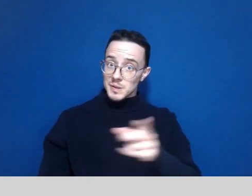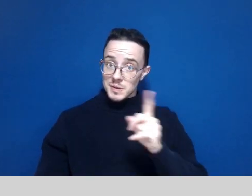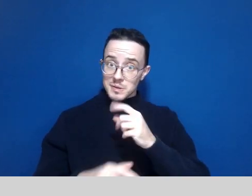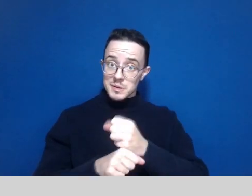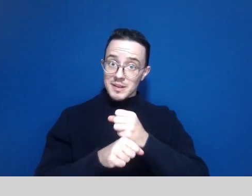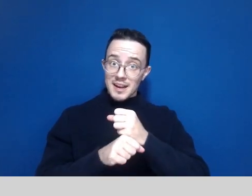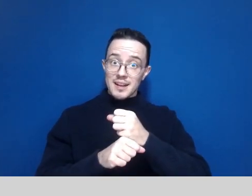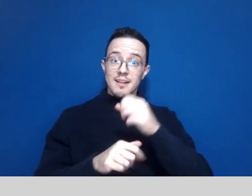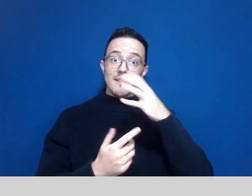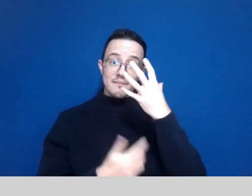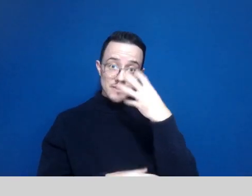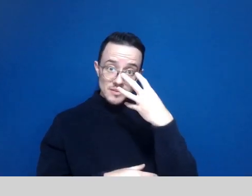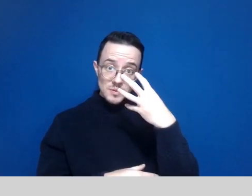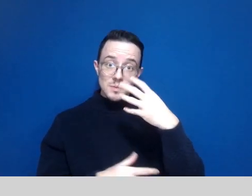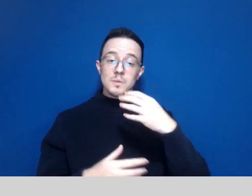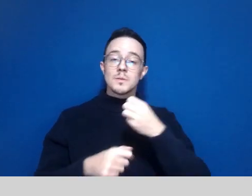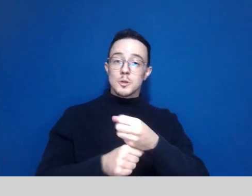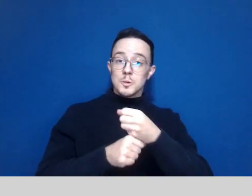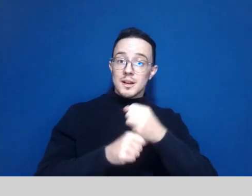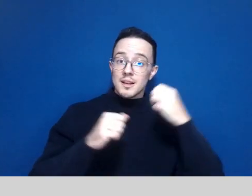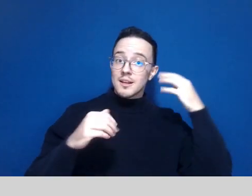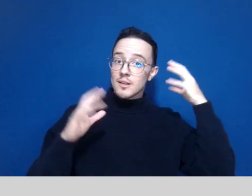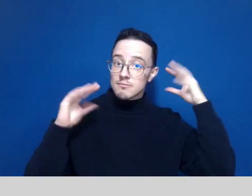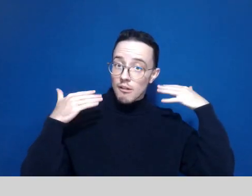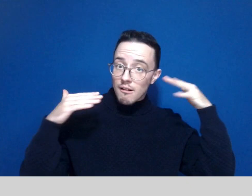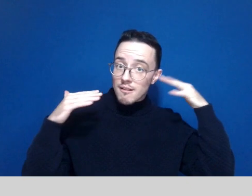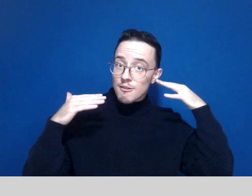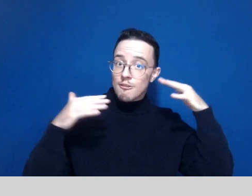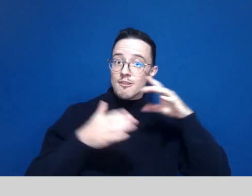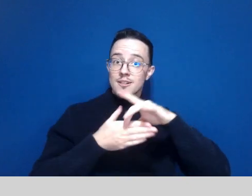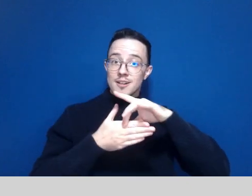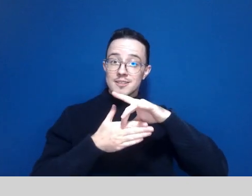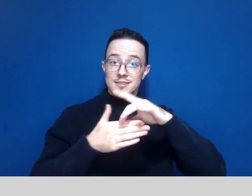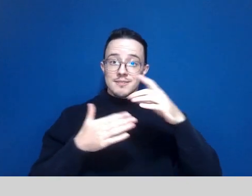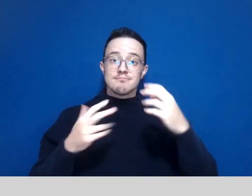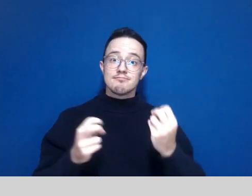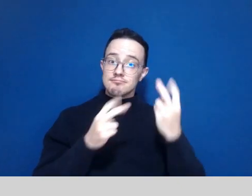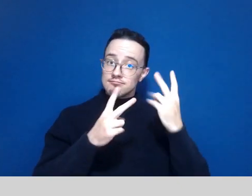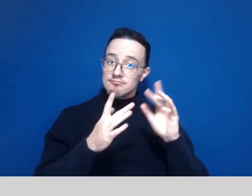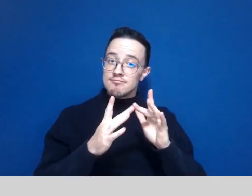that involves audio or video, I would highly encourage you to use transcriptions.